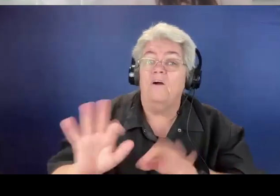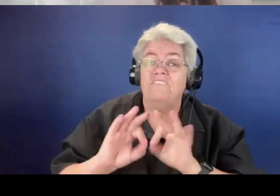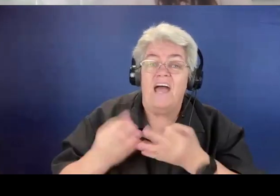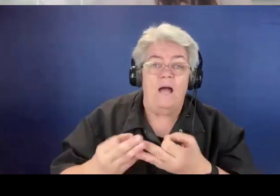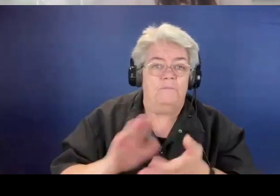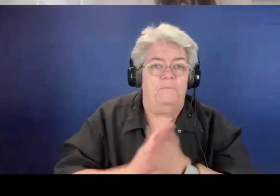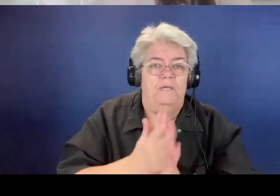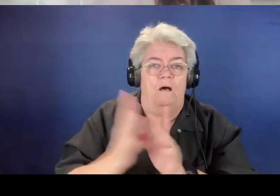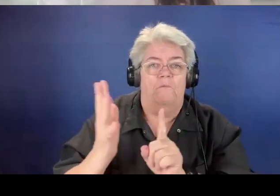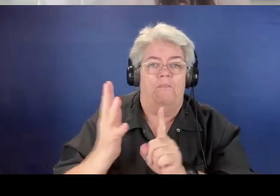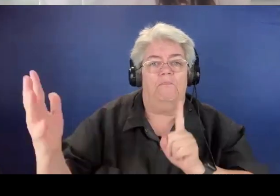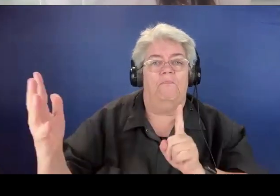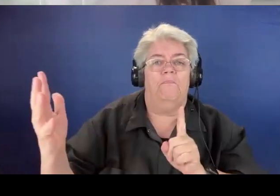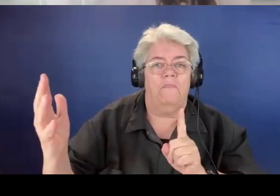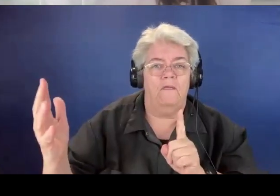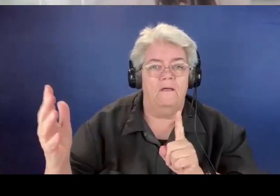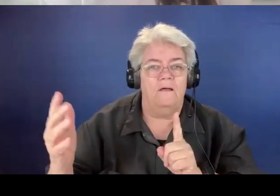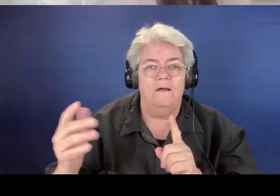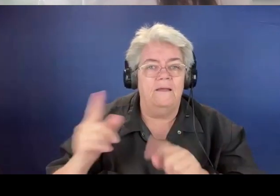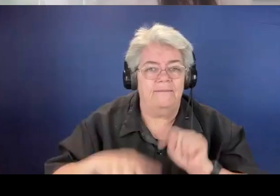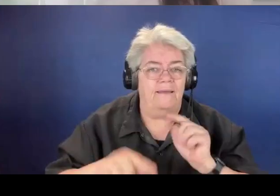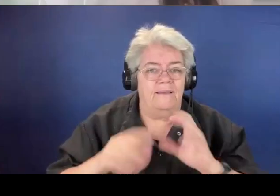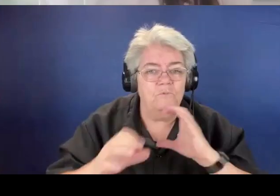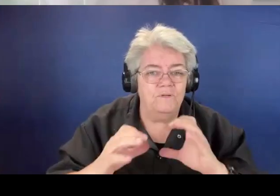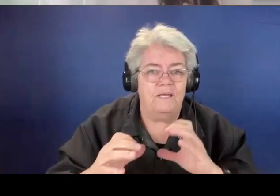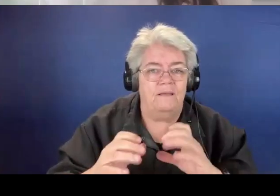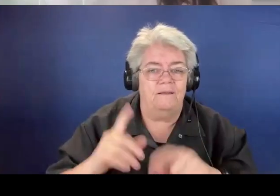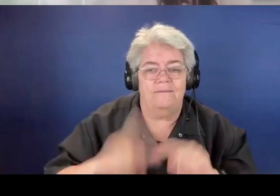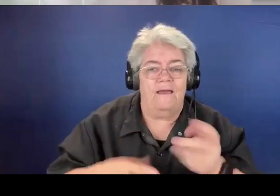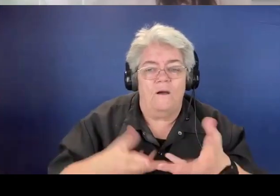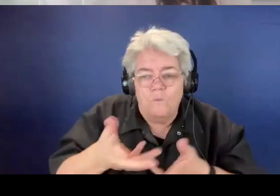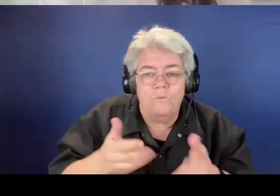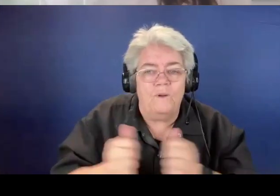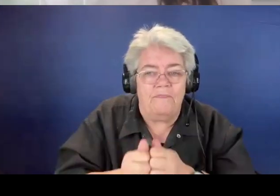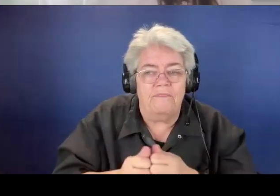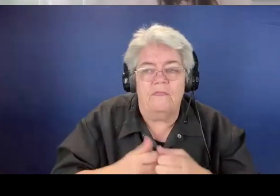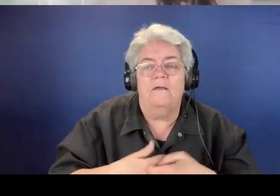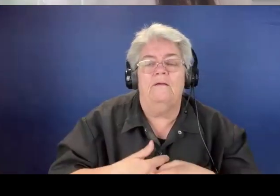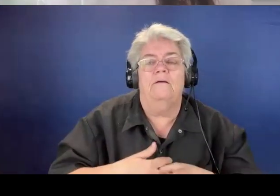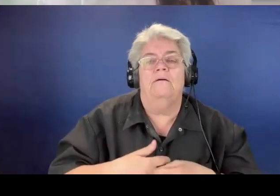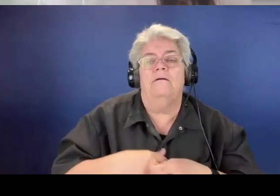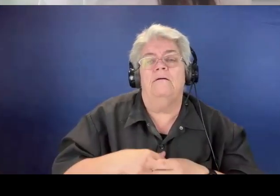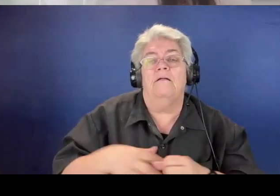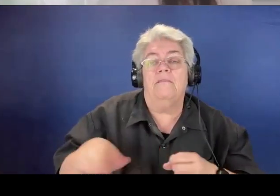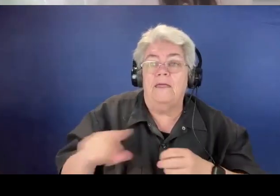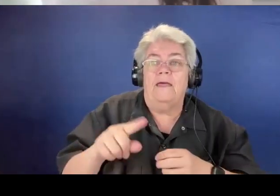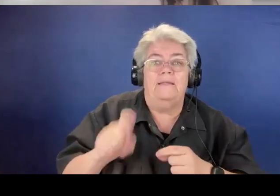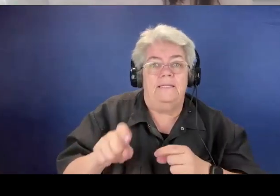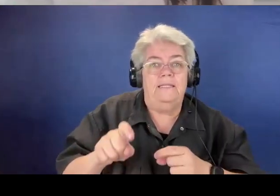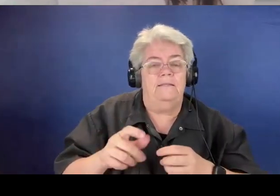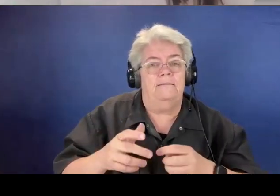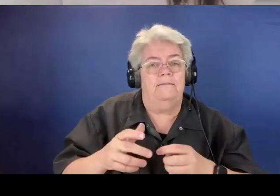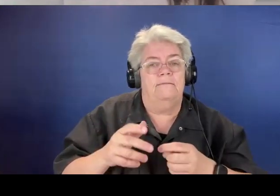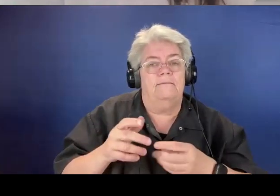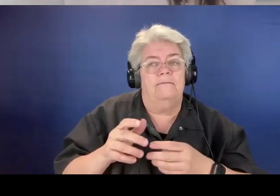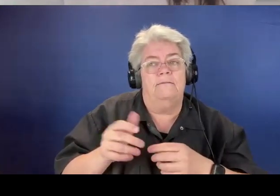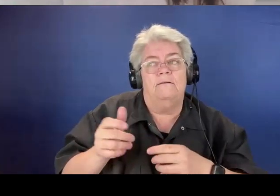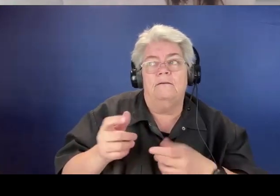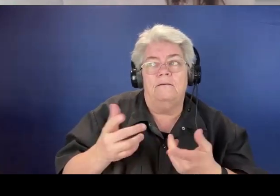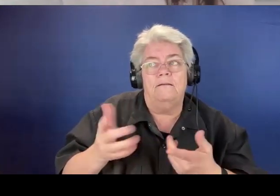So parents should allow their children the opportunity to experience meaningful language opportunities in their home language.